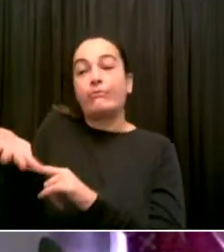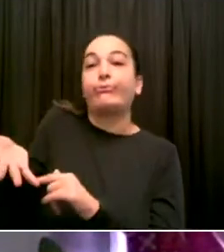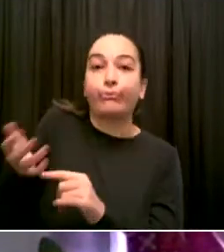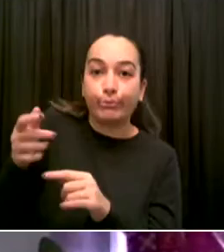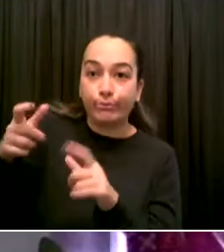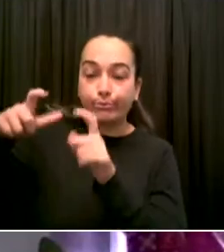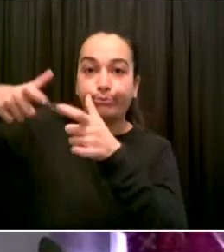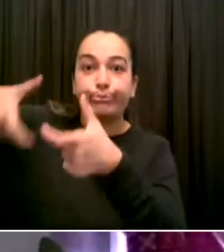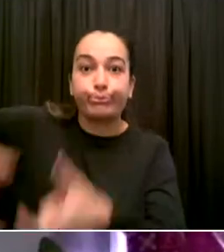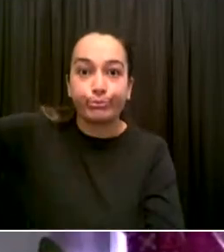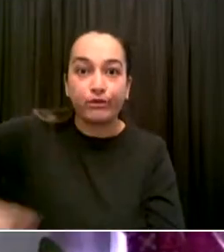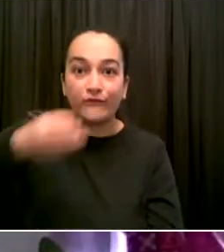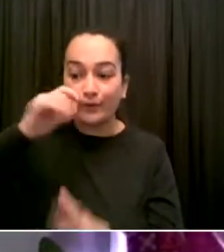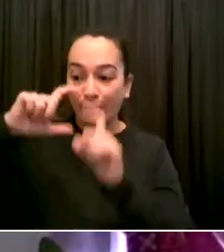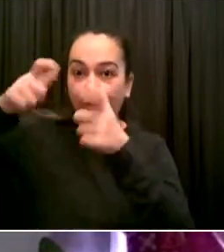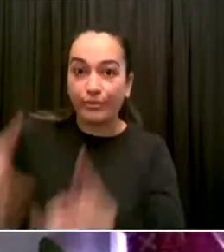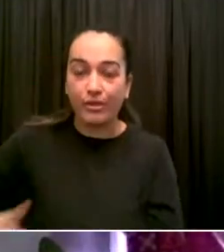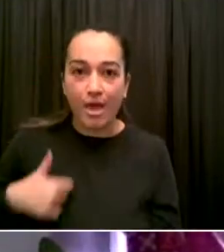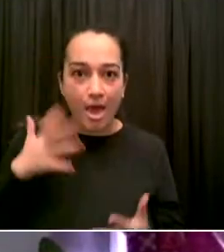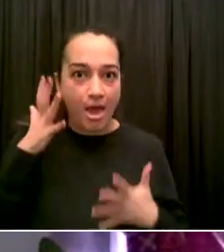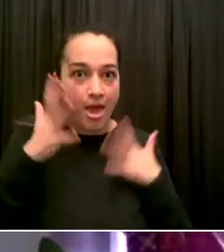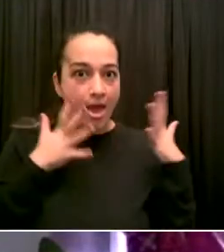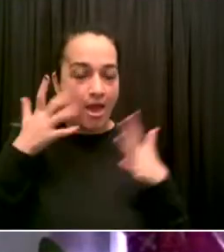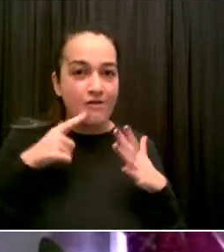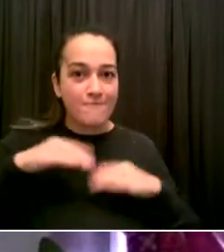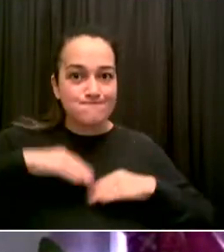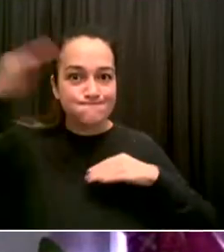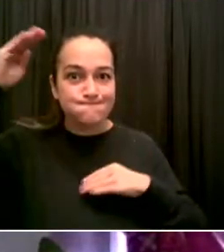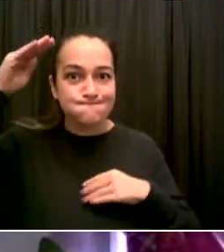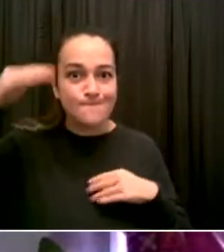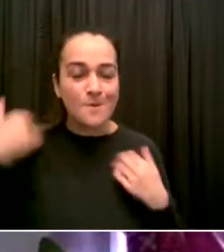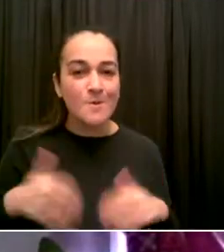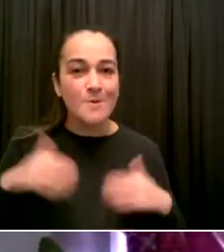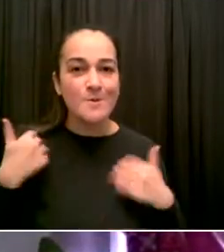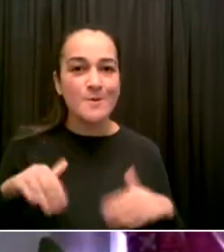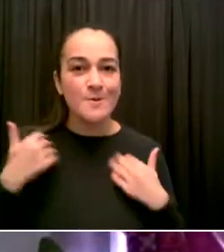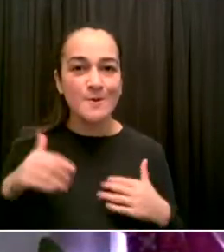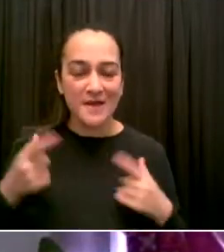PROP ALL OVER THE STAGE AND MY HANDS WERE SHAKING, I WAS SO